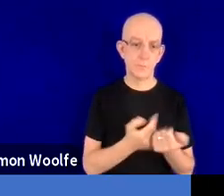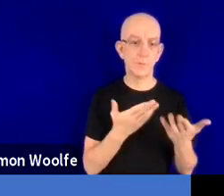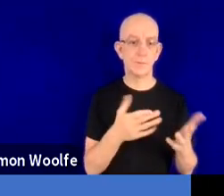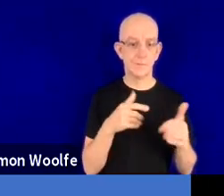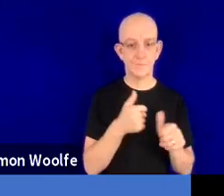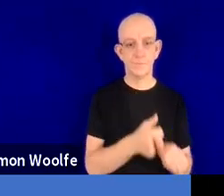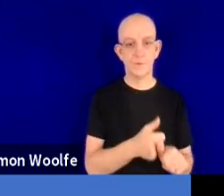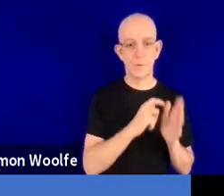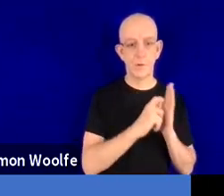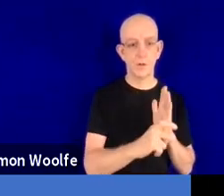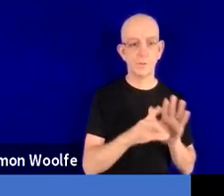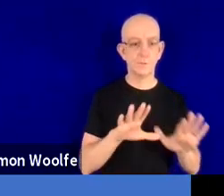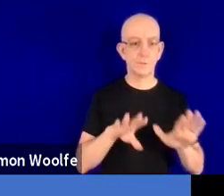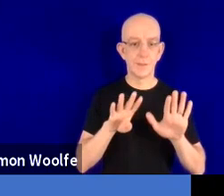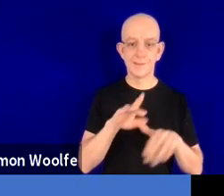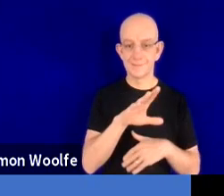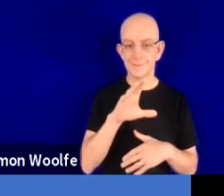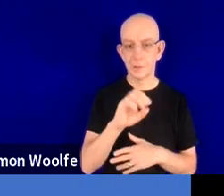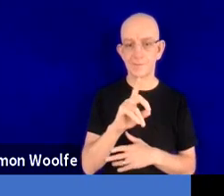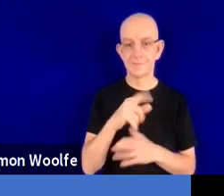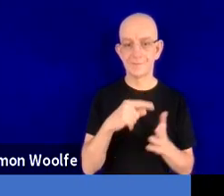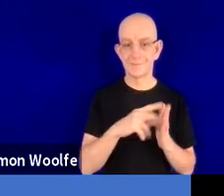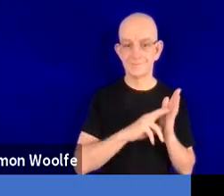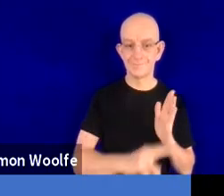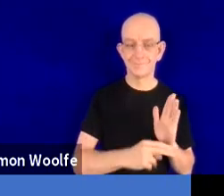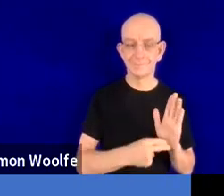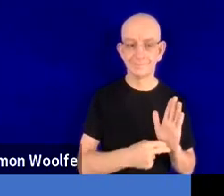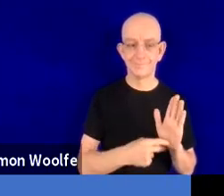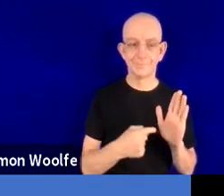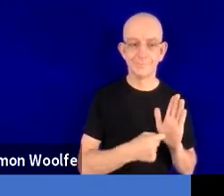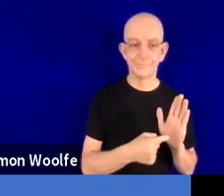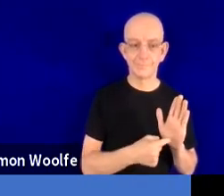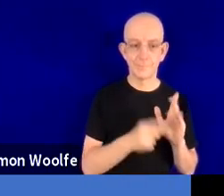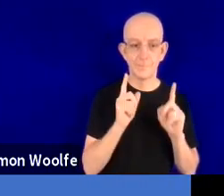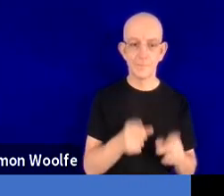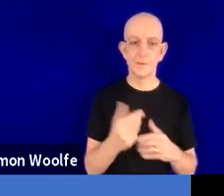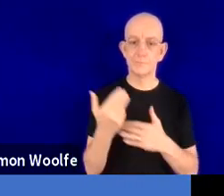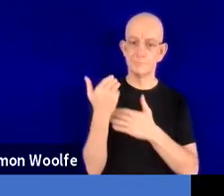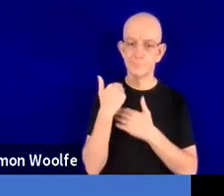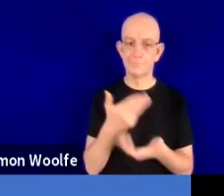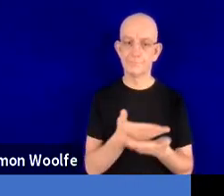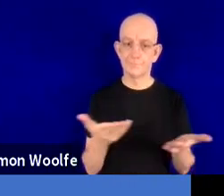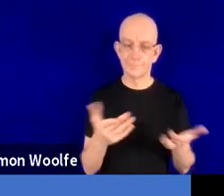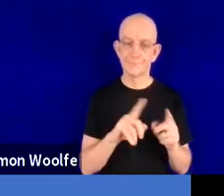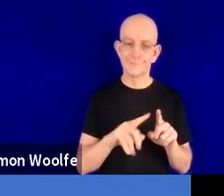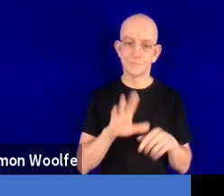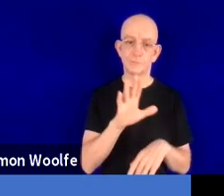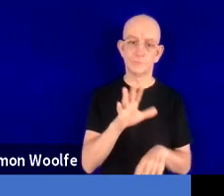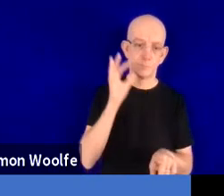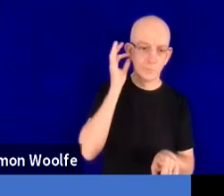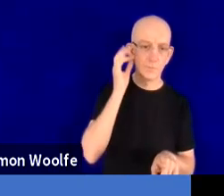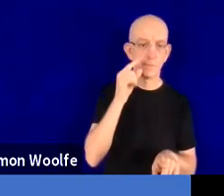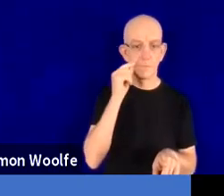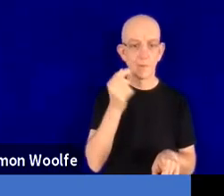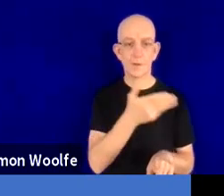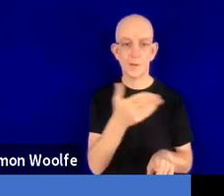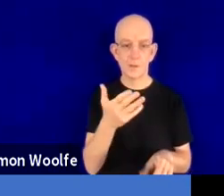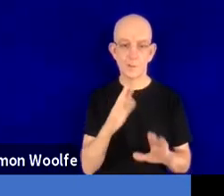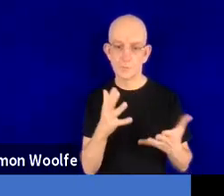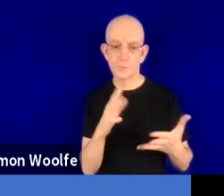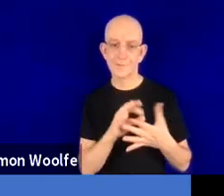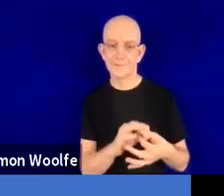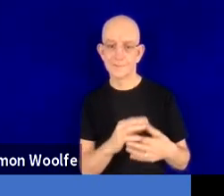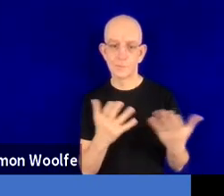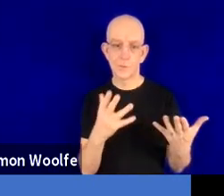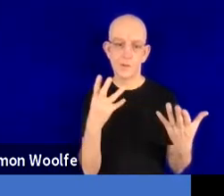and this is attention. And today we have very few countries that have invested and work on that. And this is a top priority for UNICEF among other agencies